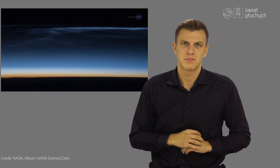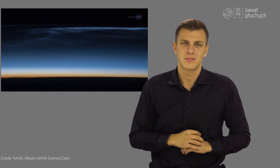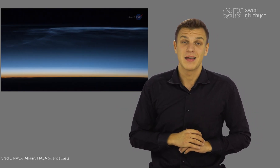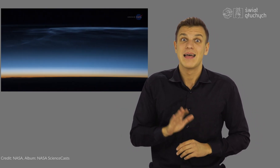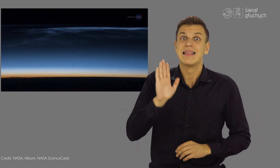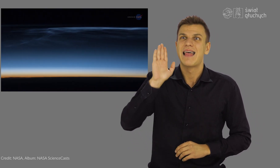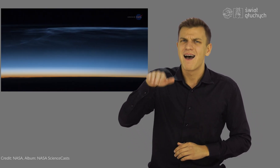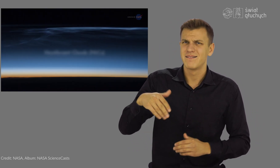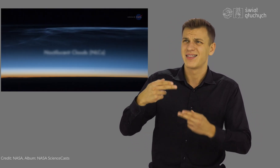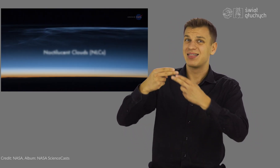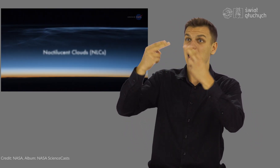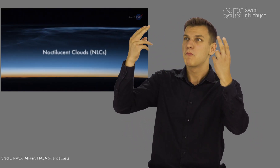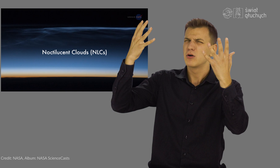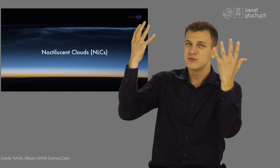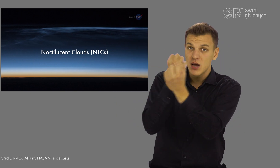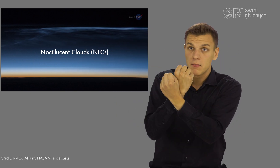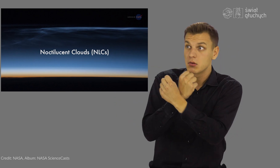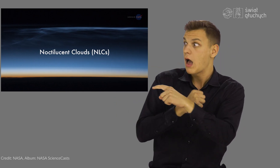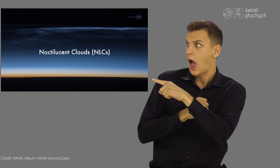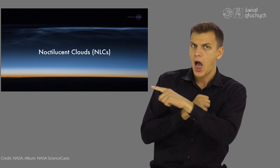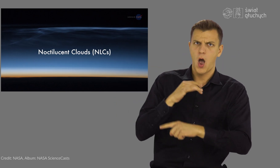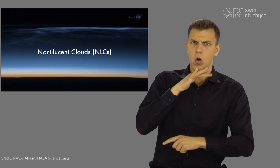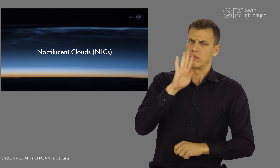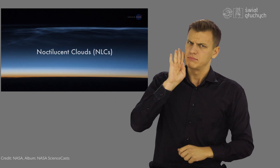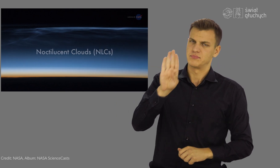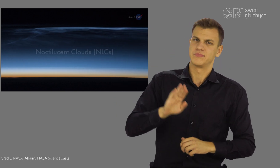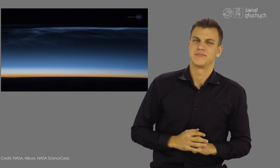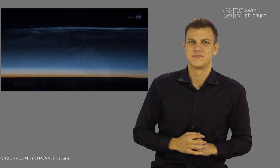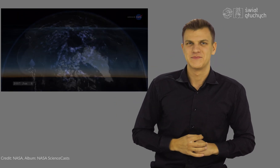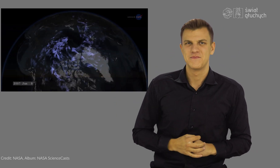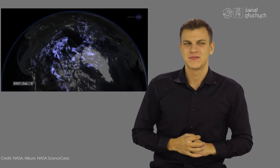They have a silvery-blue glow even when the sky is dark.